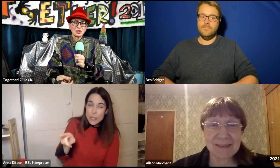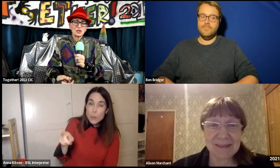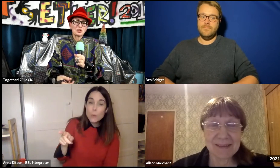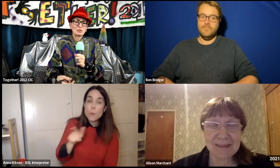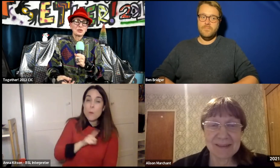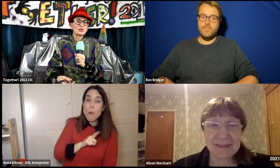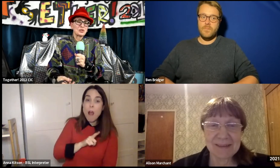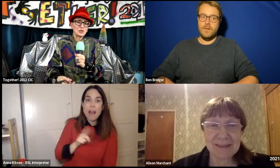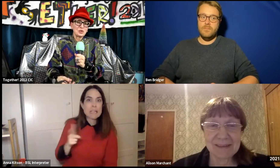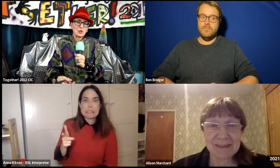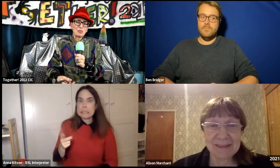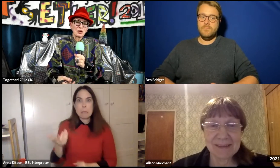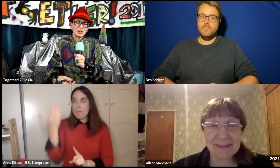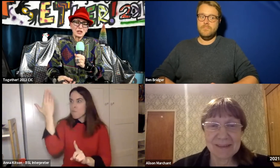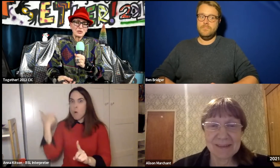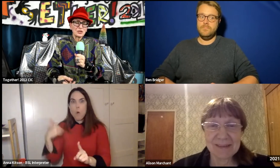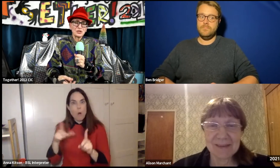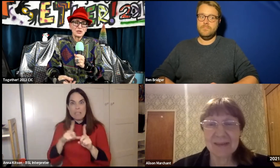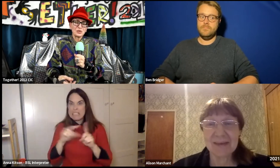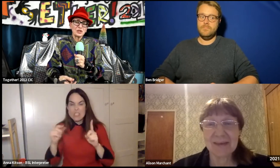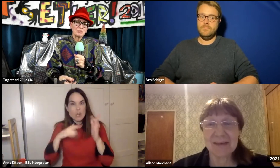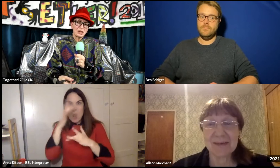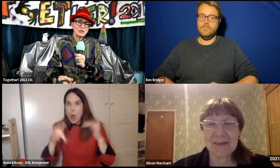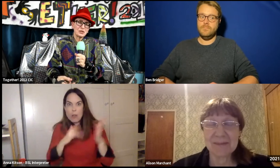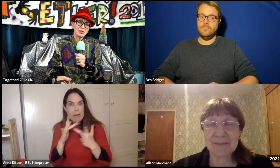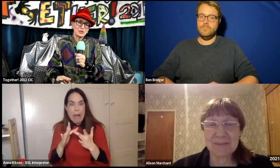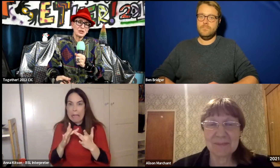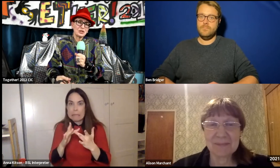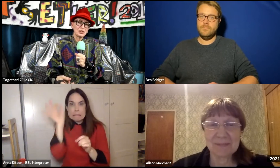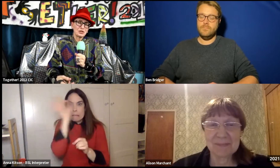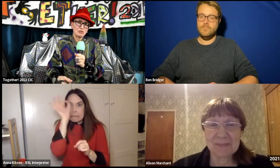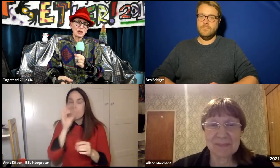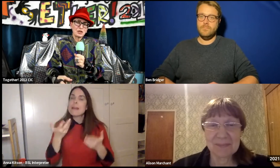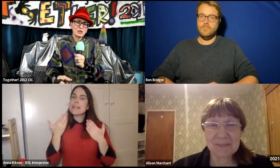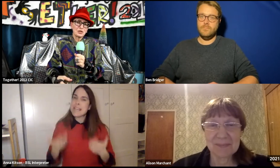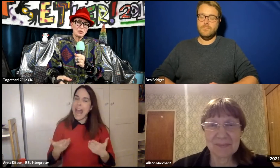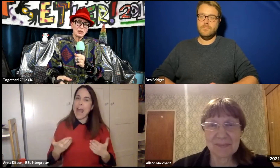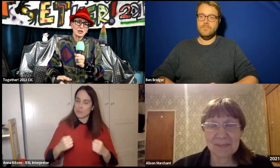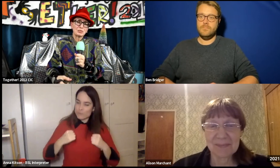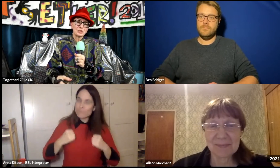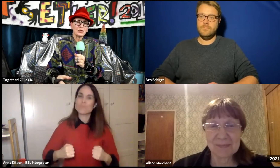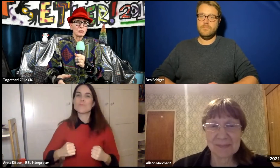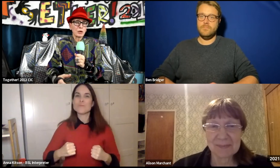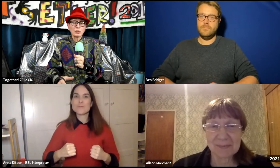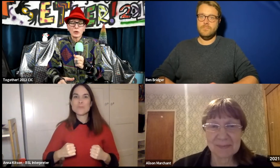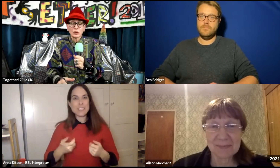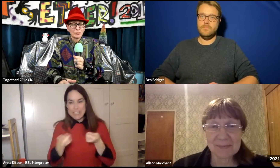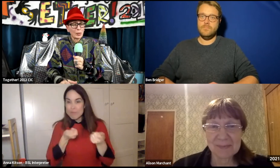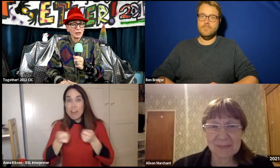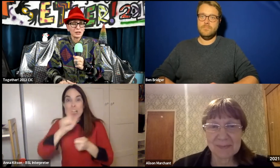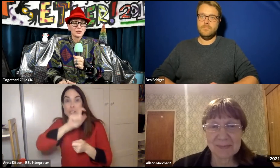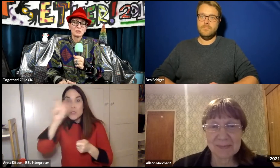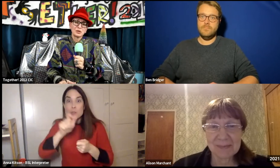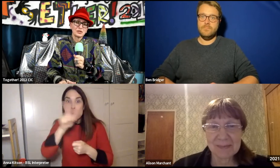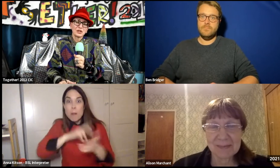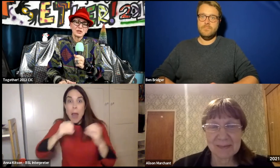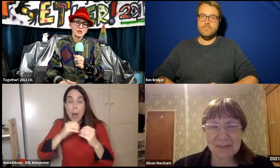digital person at all, and now she's doing amazing things, running Zoom clubs off a mobile it has to be said.